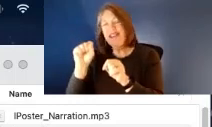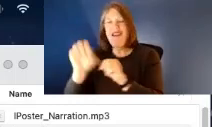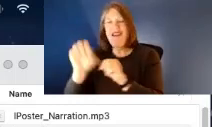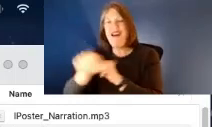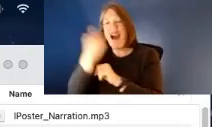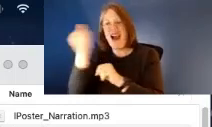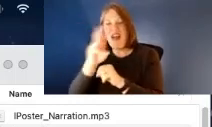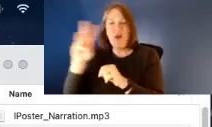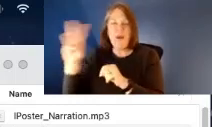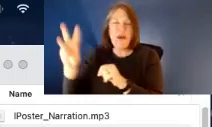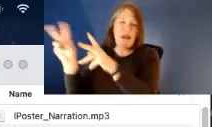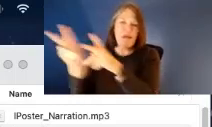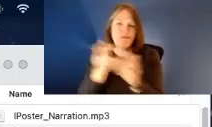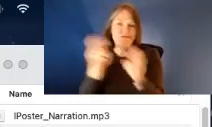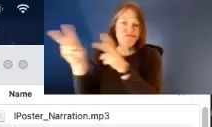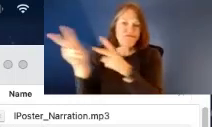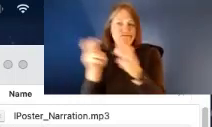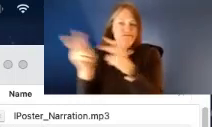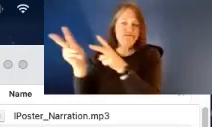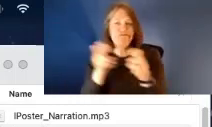websites. 06:56:07 So I've got some content here on